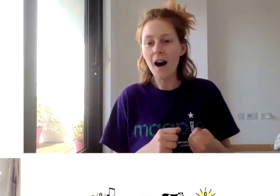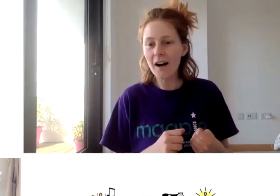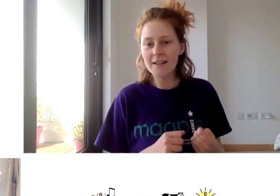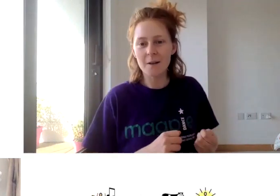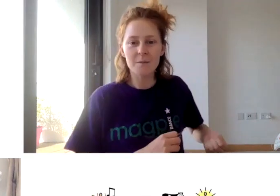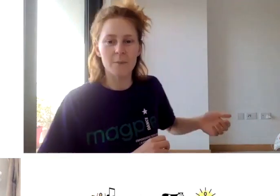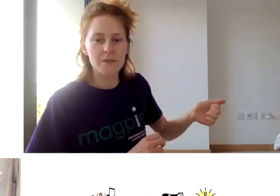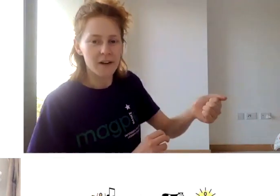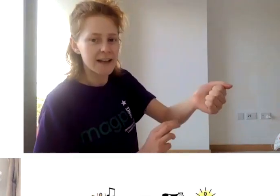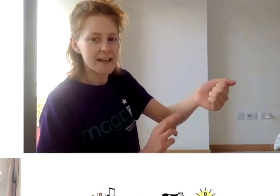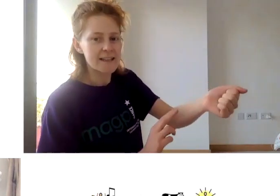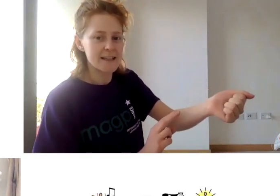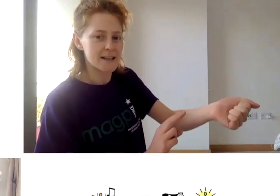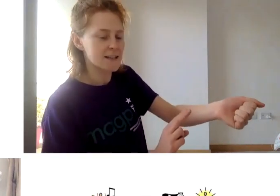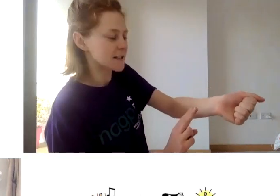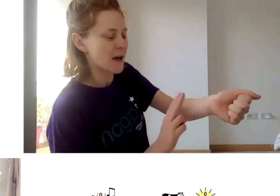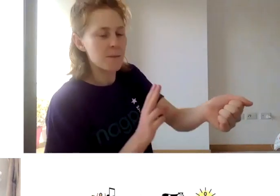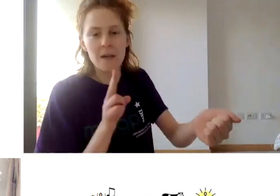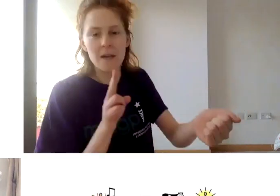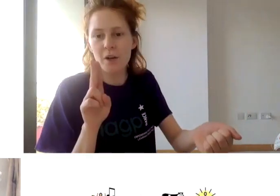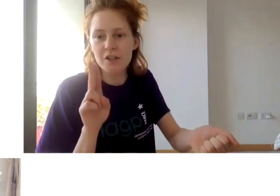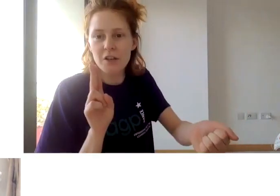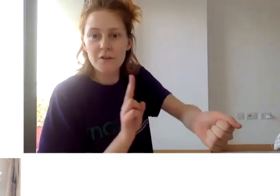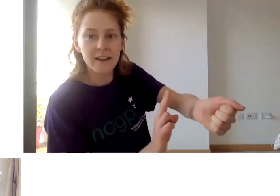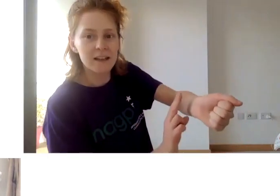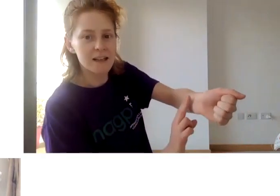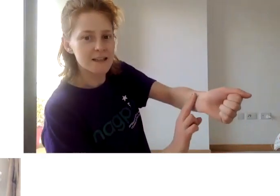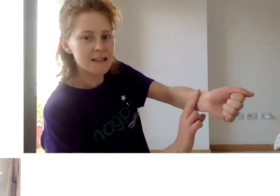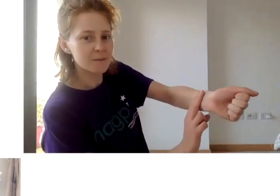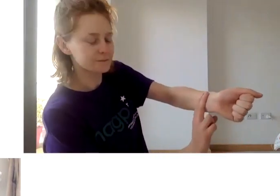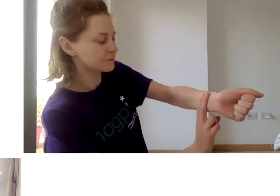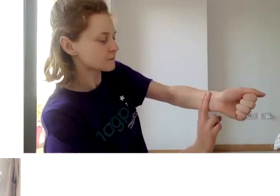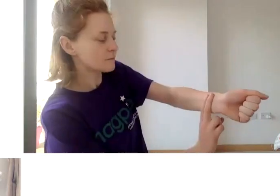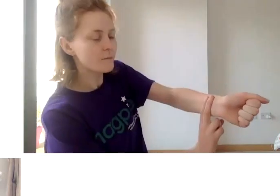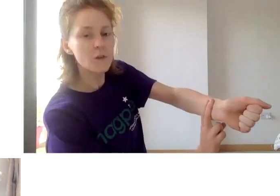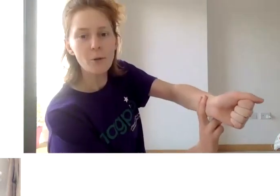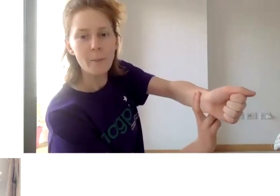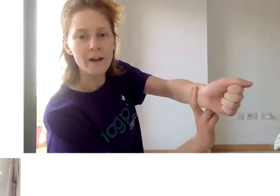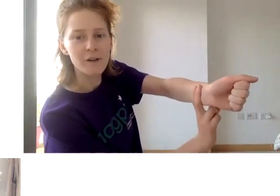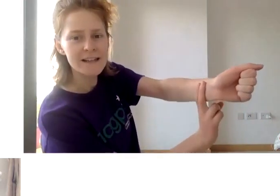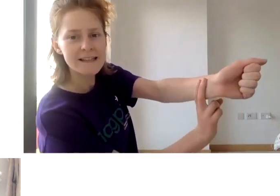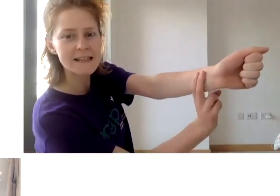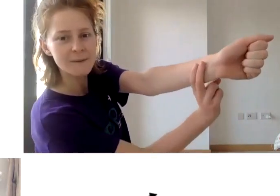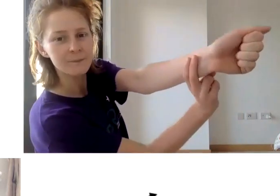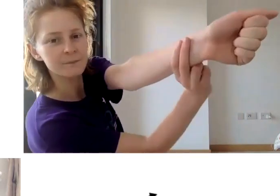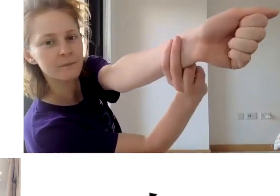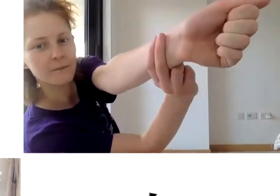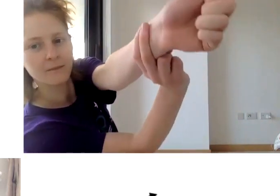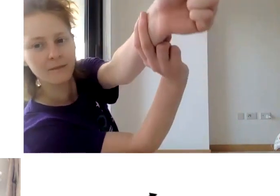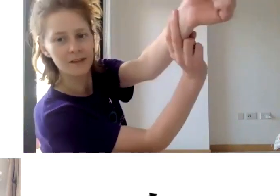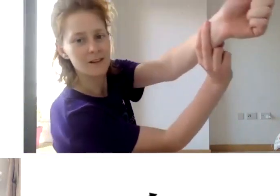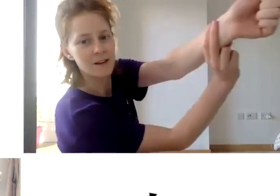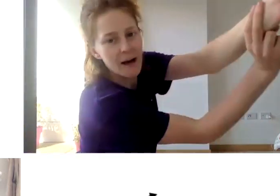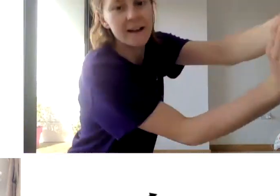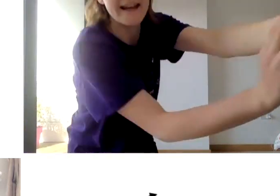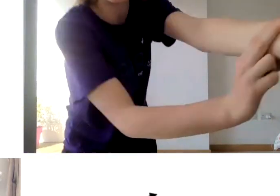i sometimes find it easiest to maybe put two fingers on my wrist about here